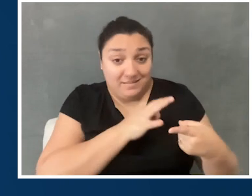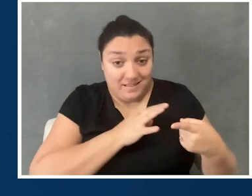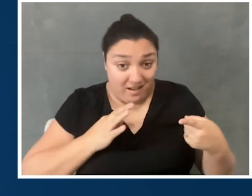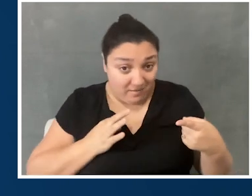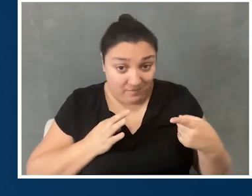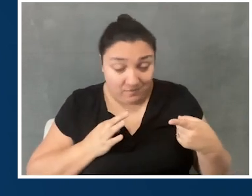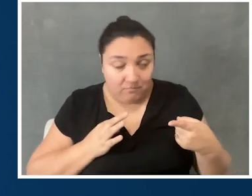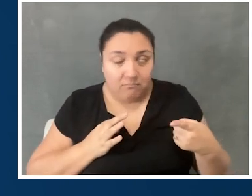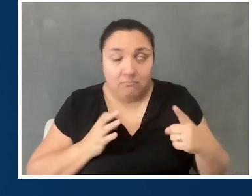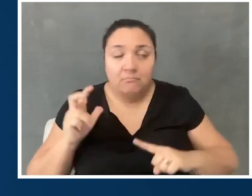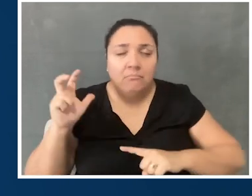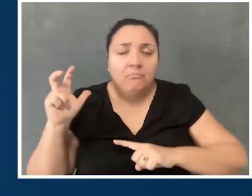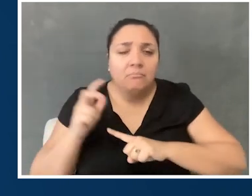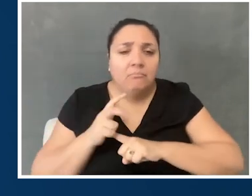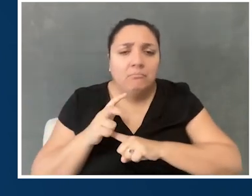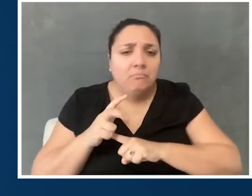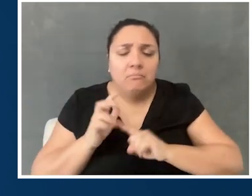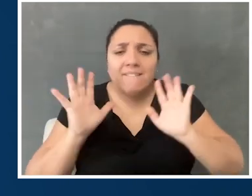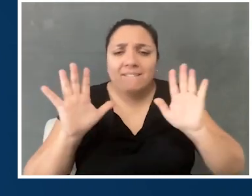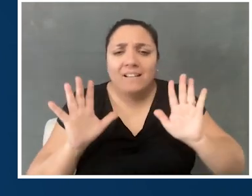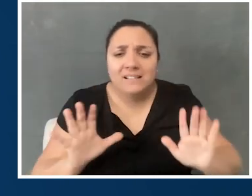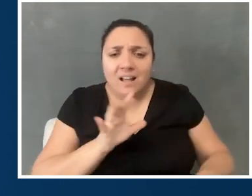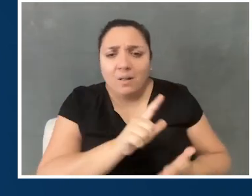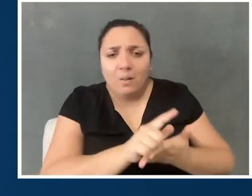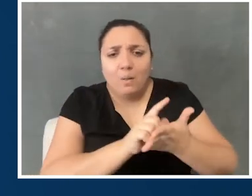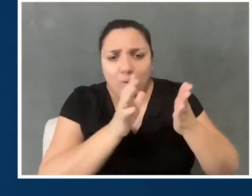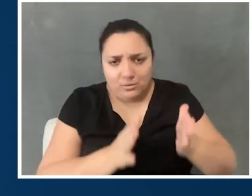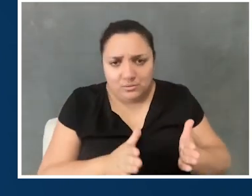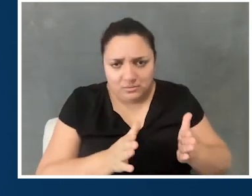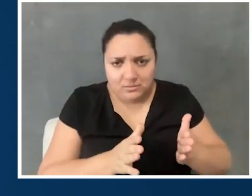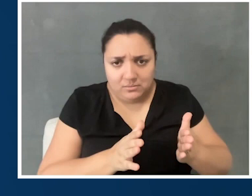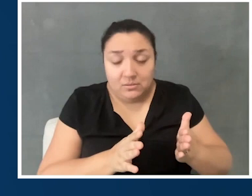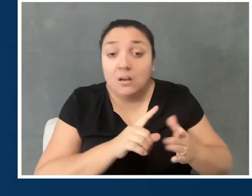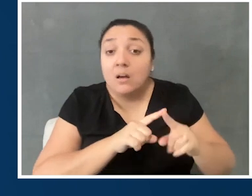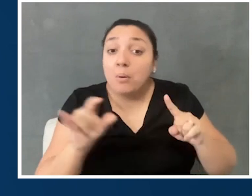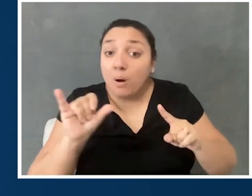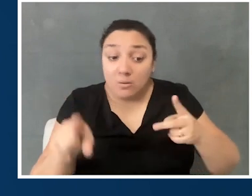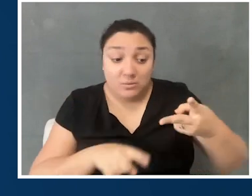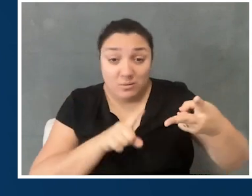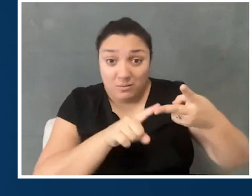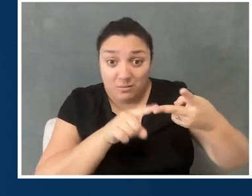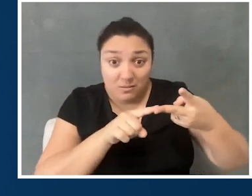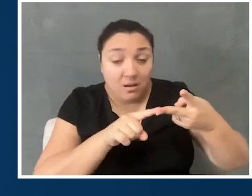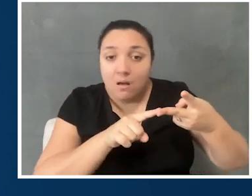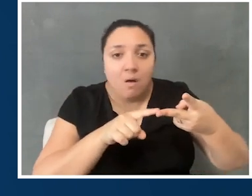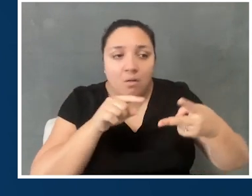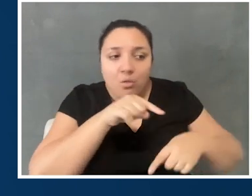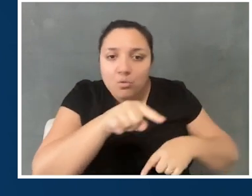are fantastic lawyers, but it also highlights that those people should never have been under guardianship